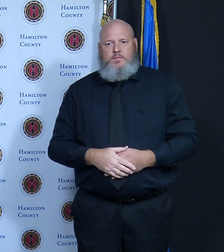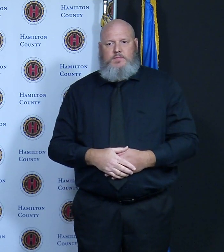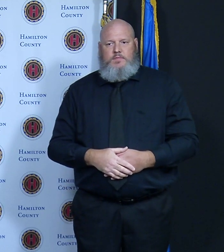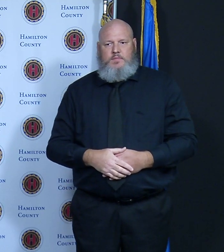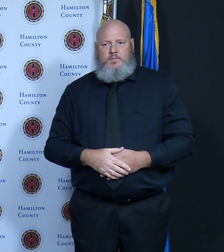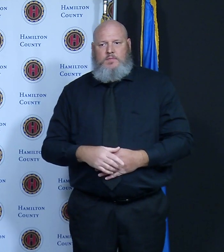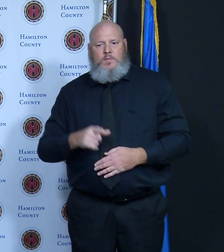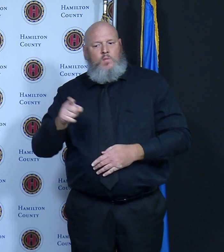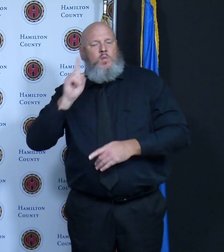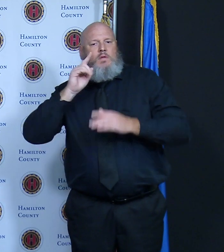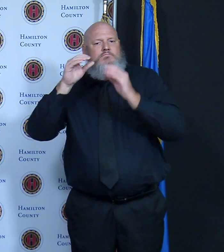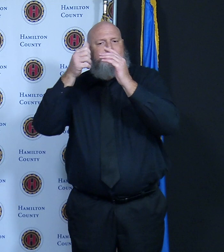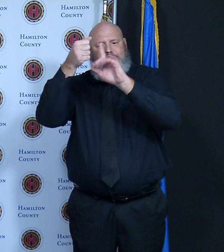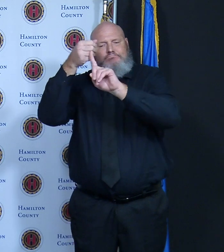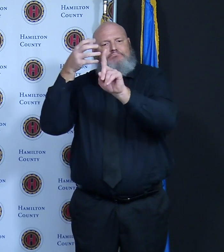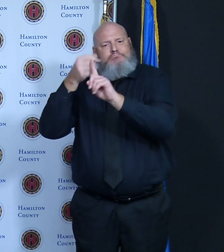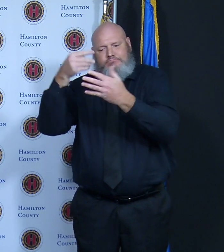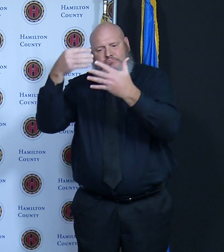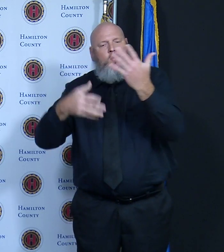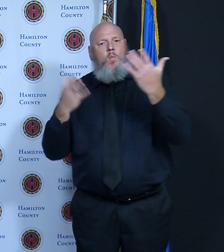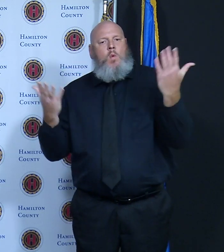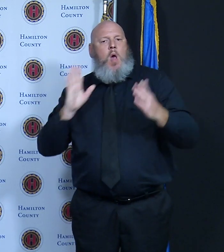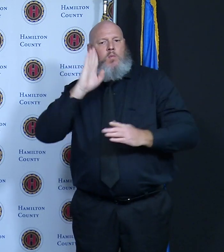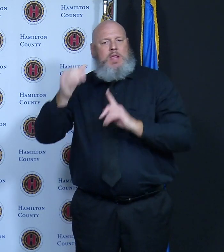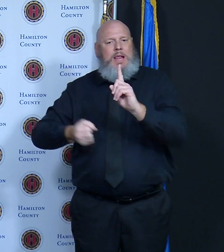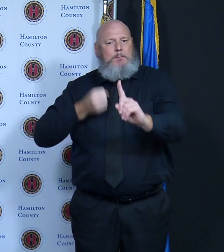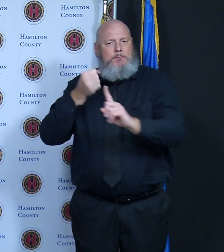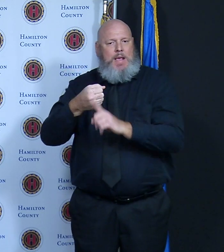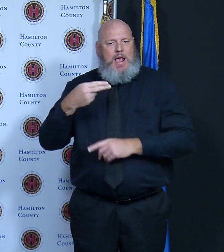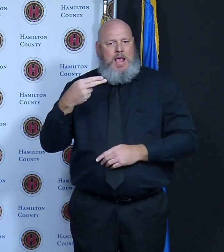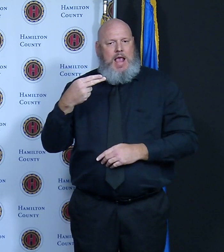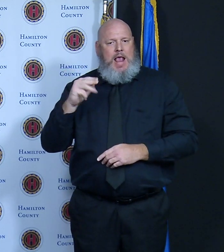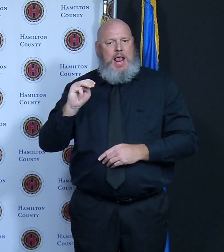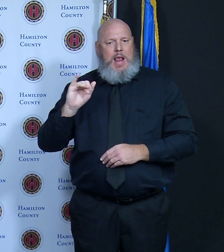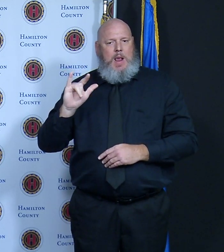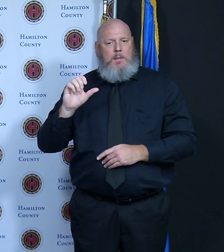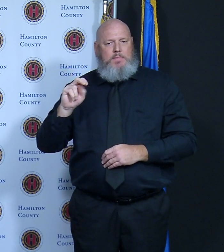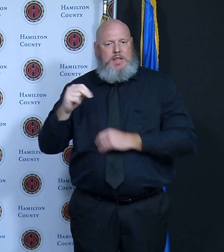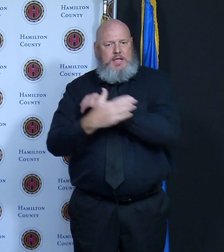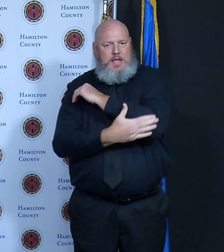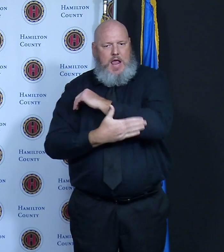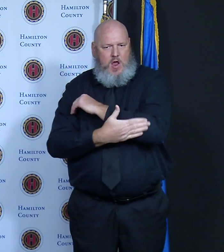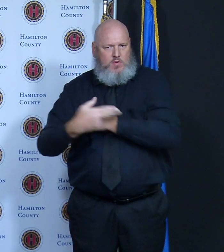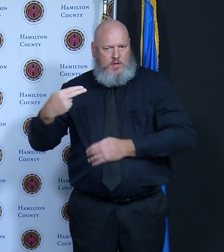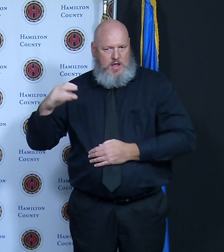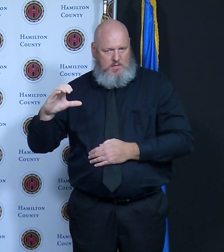up for direct communications from our agency as well as general government as